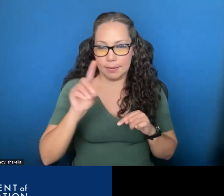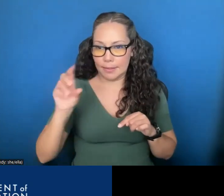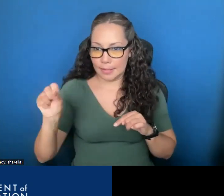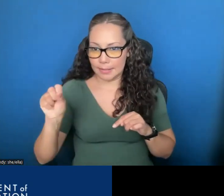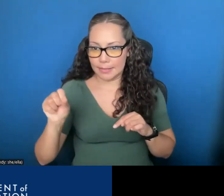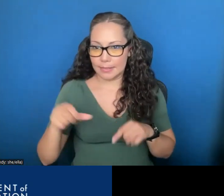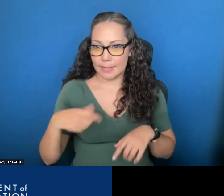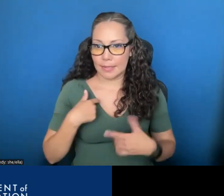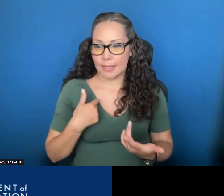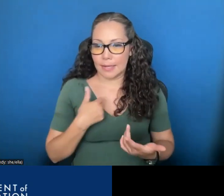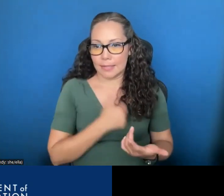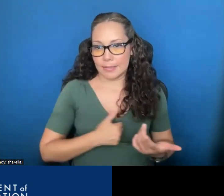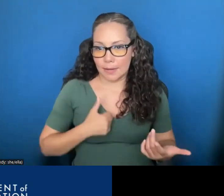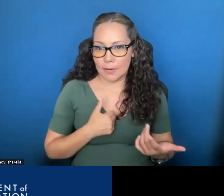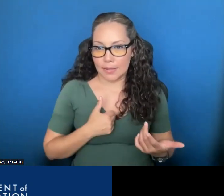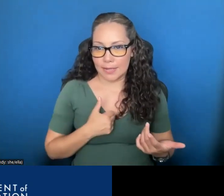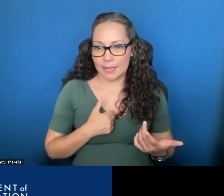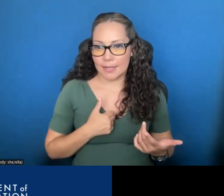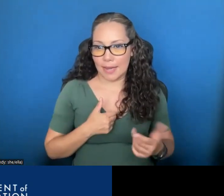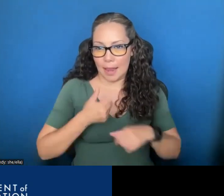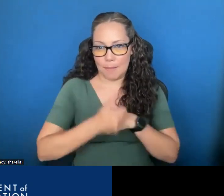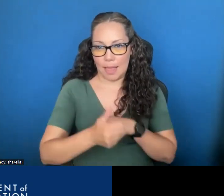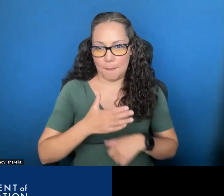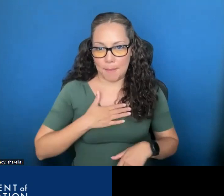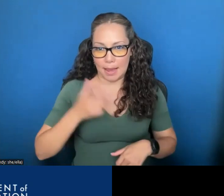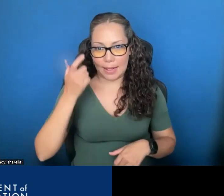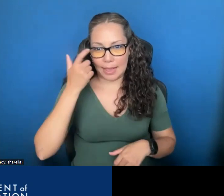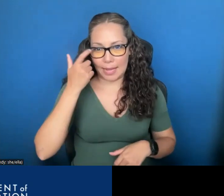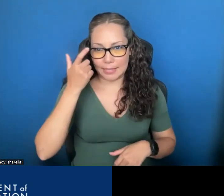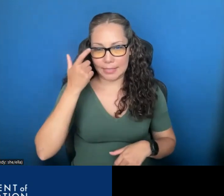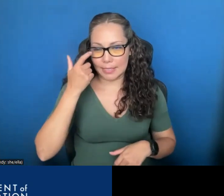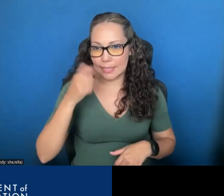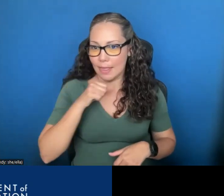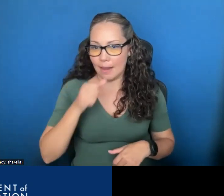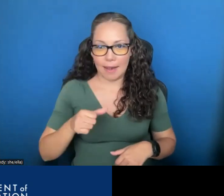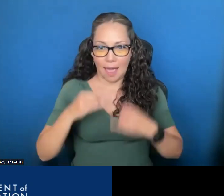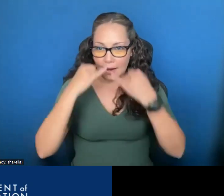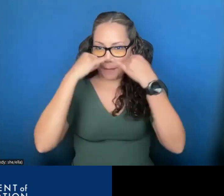used to they're not even bifocals I don't I can't even remember what they're called so